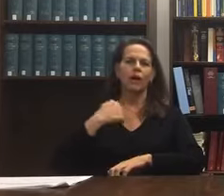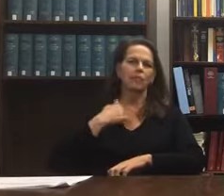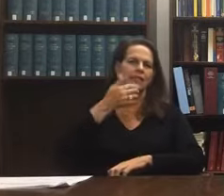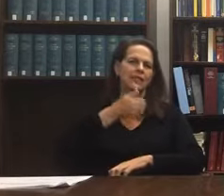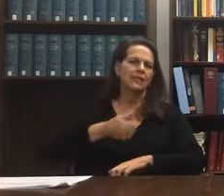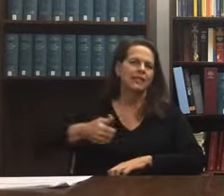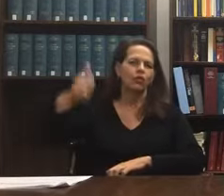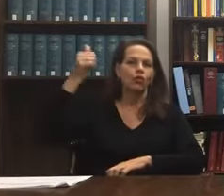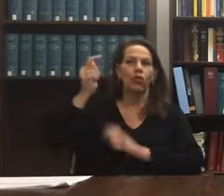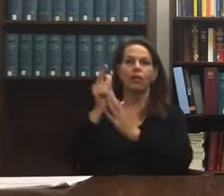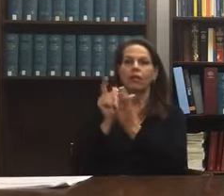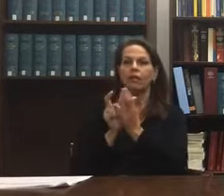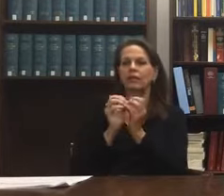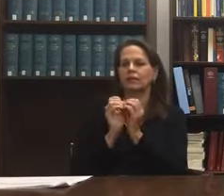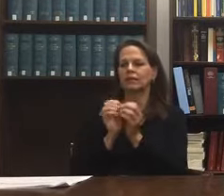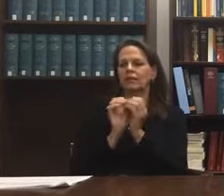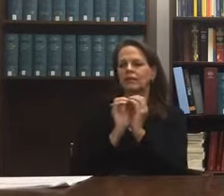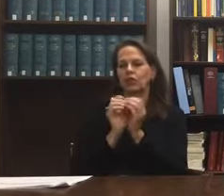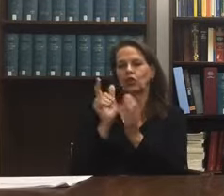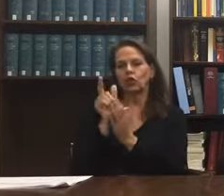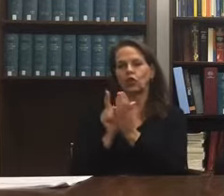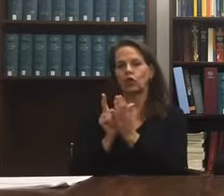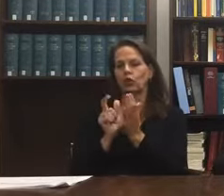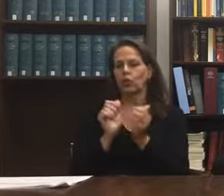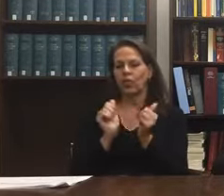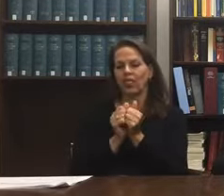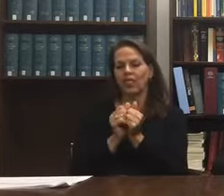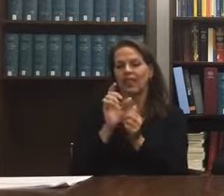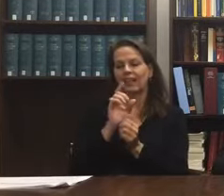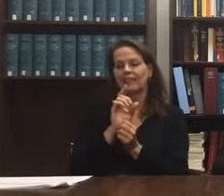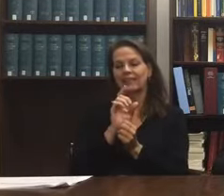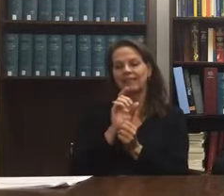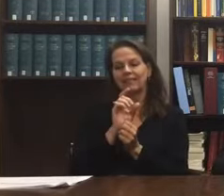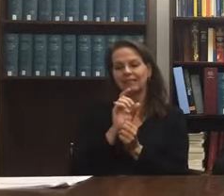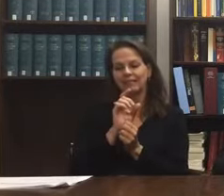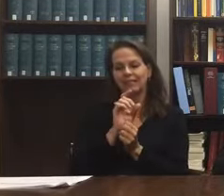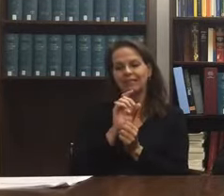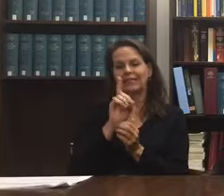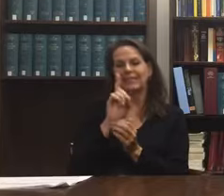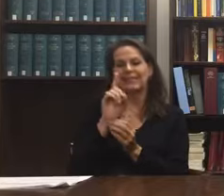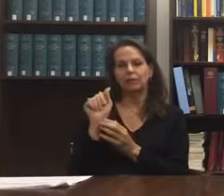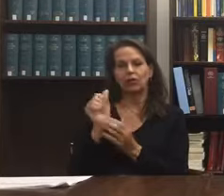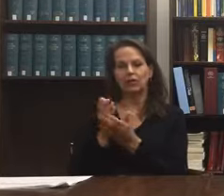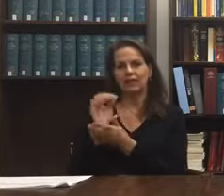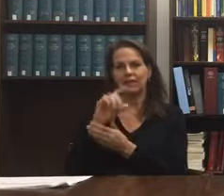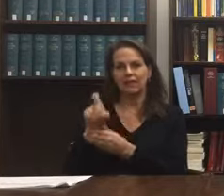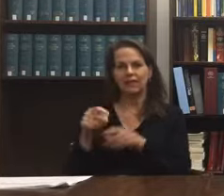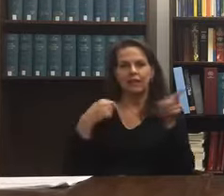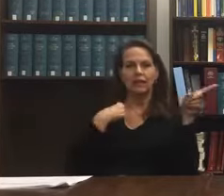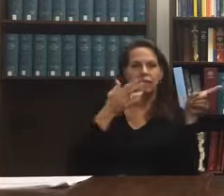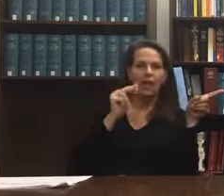rights Texas and I'm here with Hannah Hannah, would you like to introduce yourself - thank you, Peter this is Hannah Mehta with protect Texas